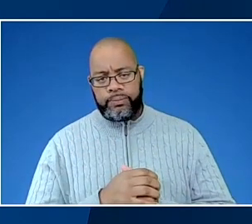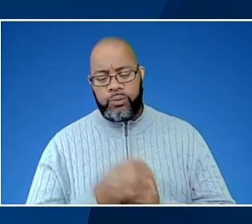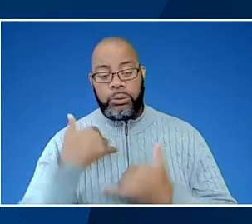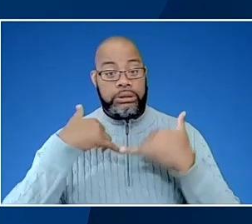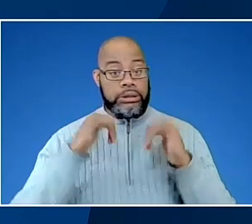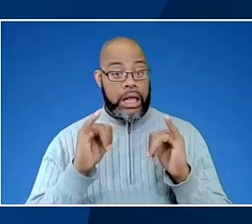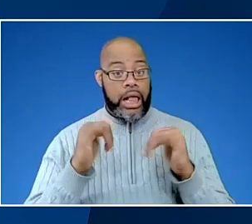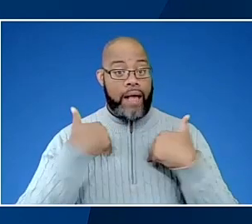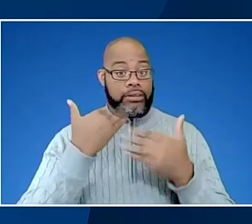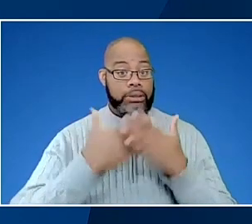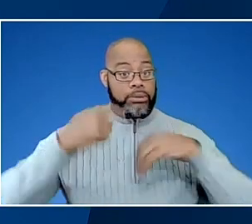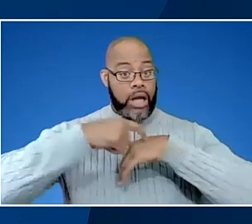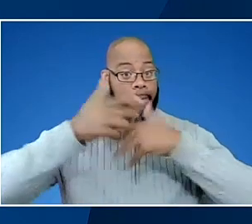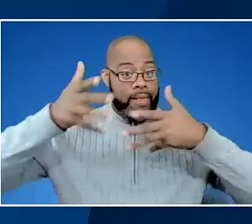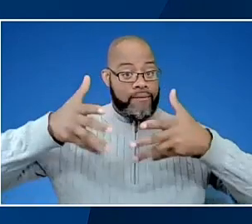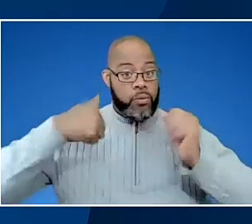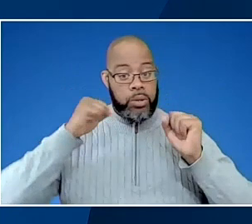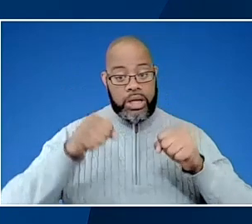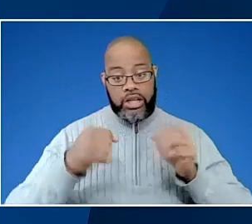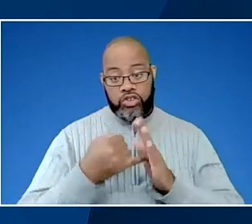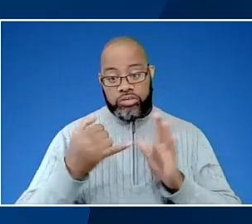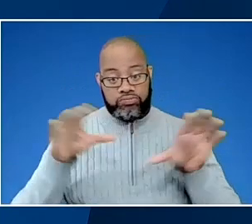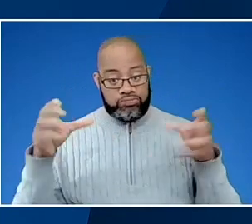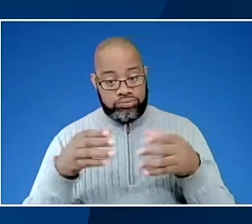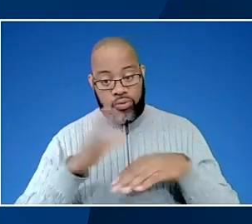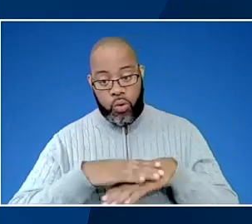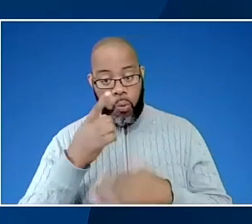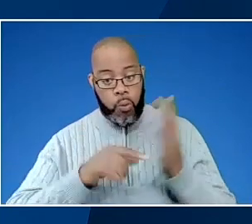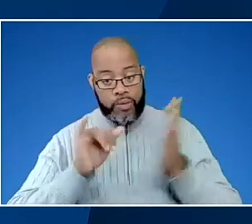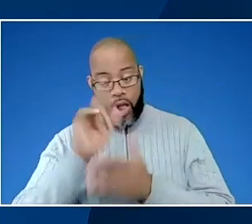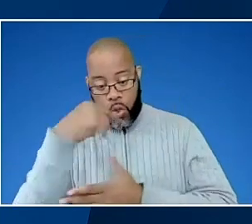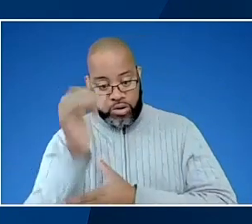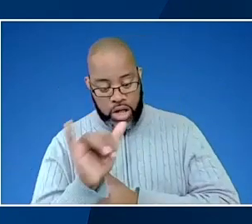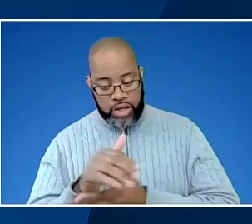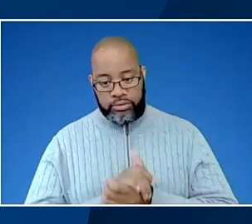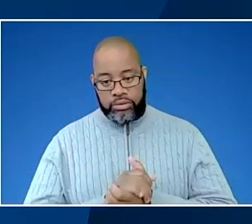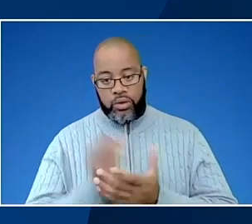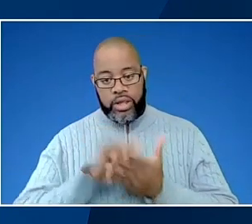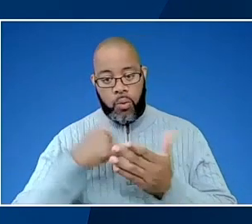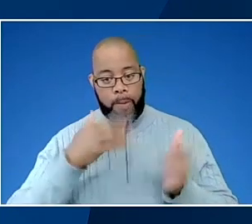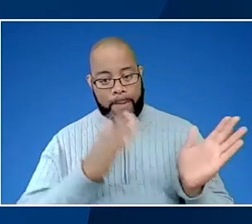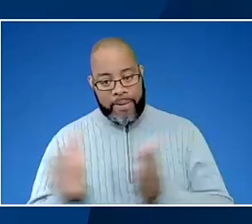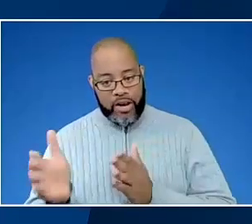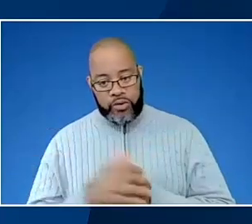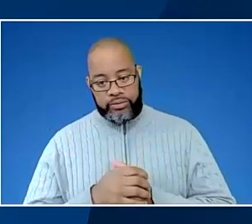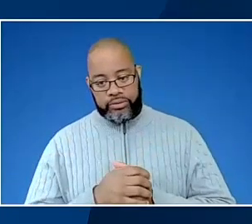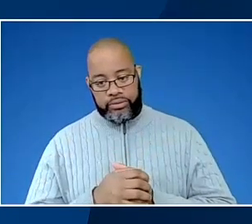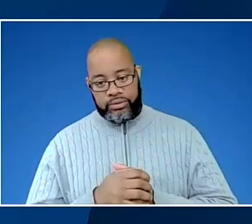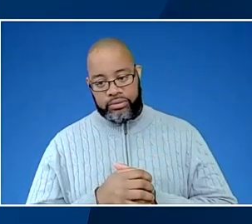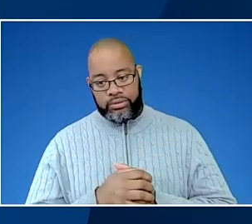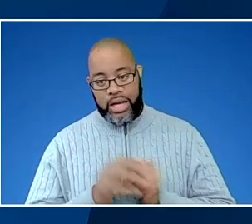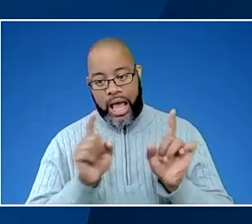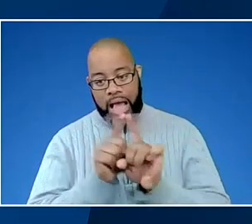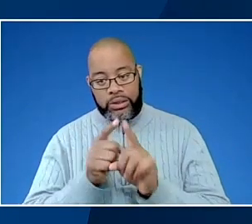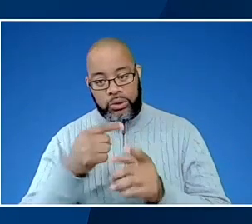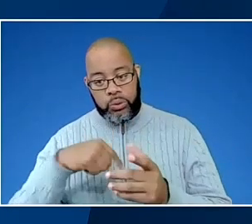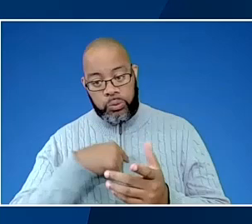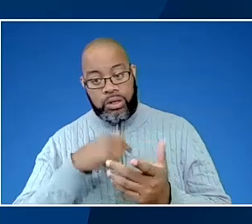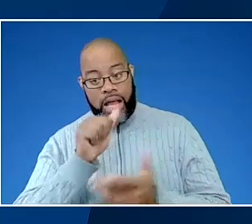time, and we can just come together on what that looks like, so that we're prepared as we- as Aaron has alluded to,